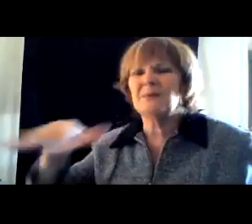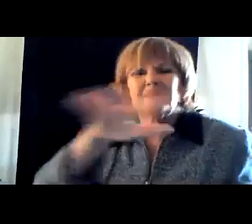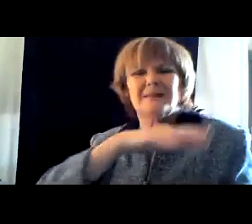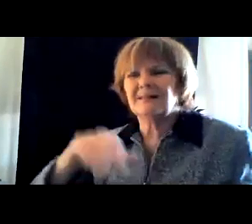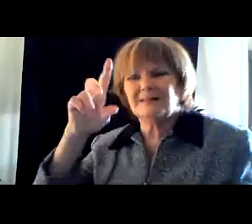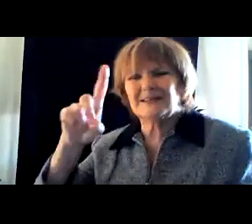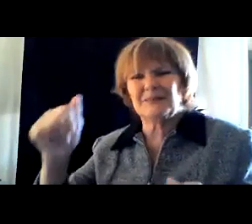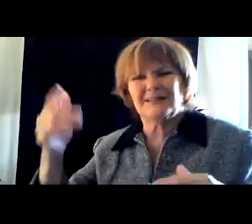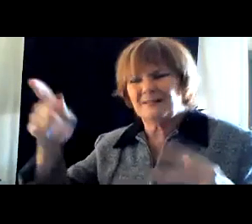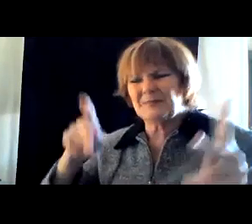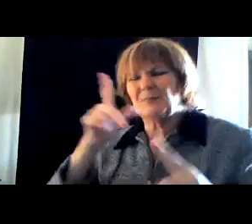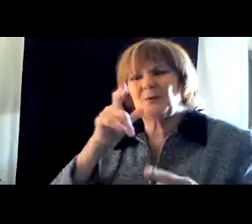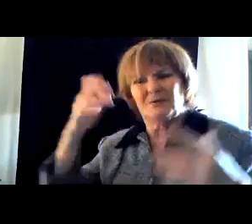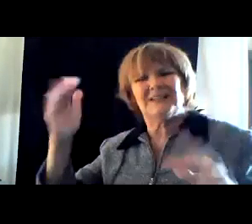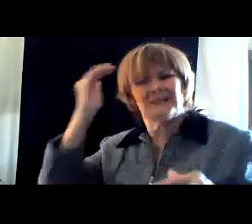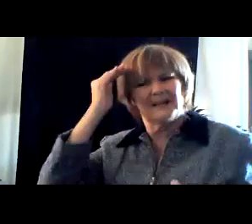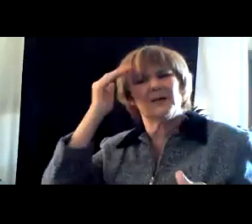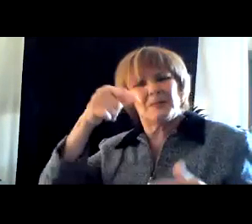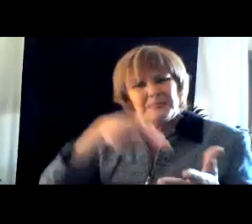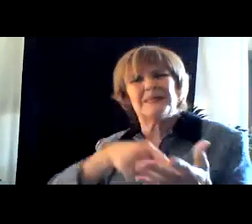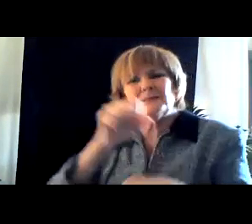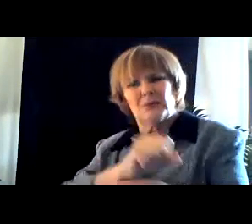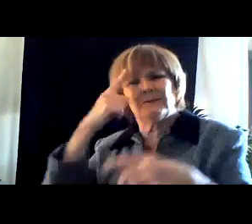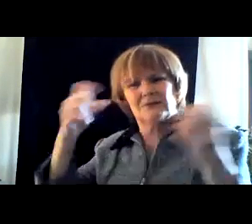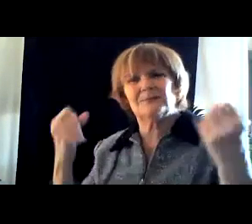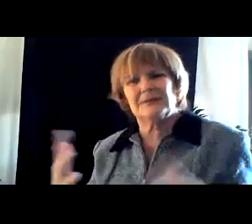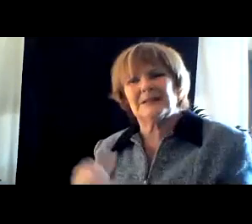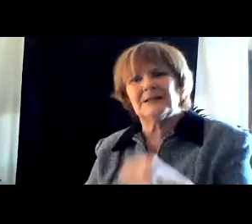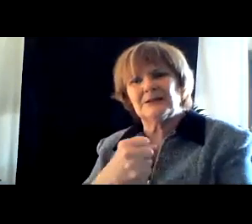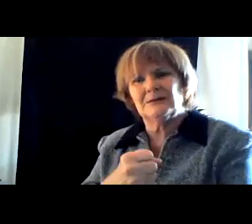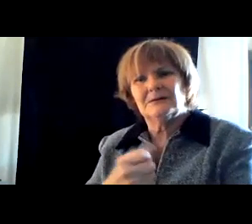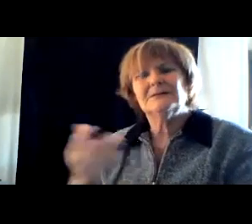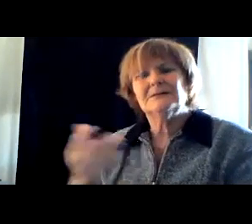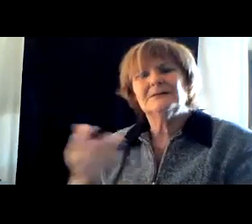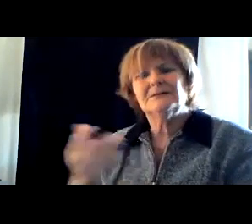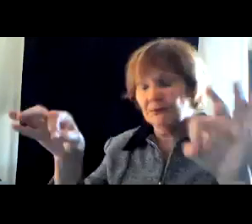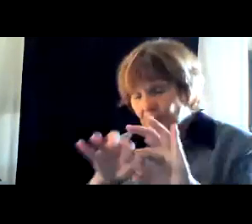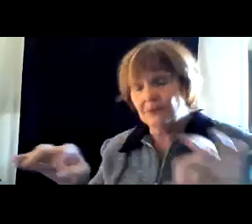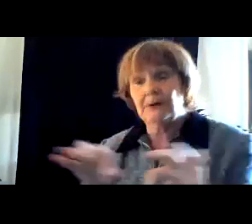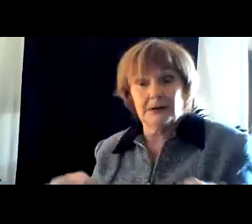or perhaps has a certain number of degrees. I just think that's really, really important.